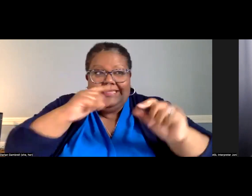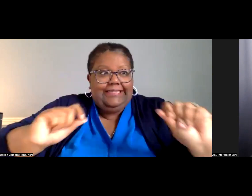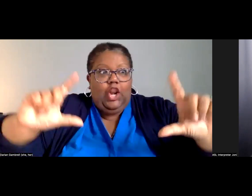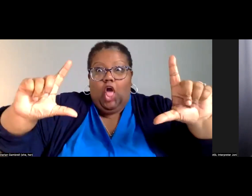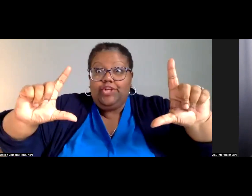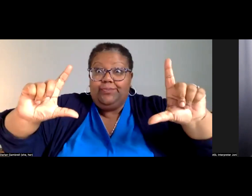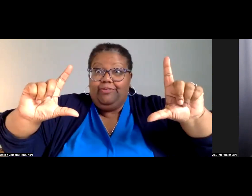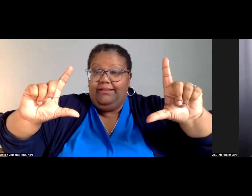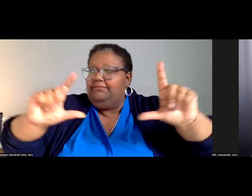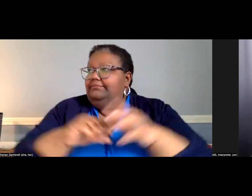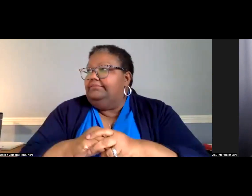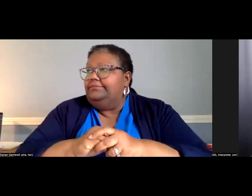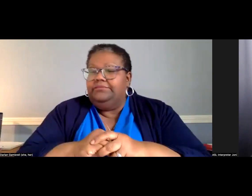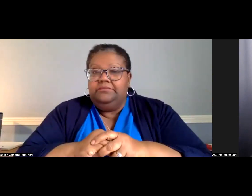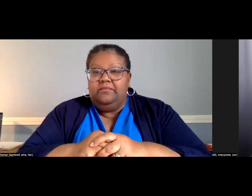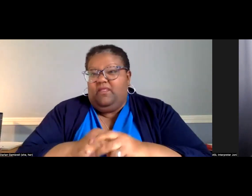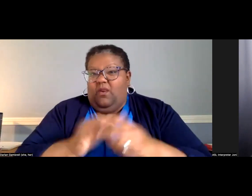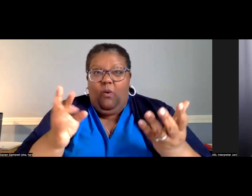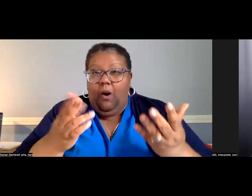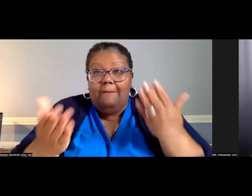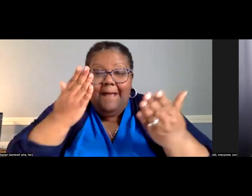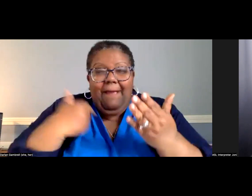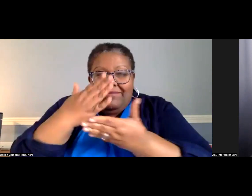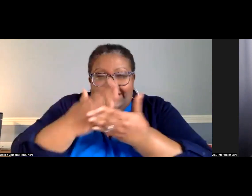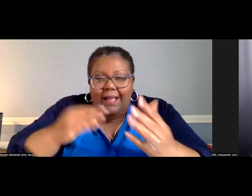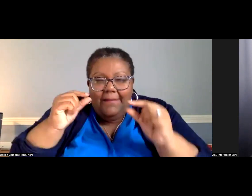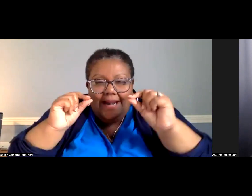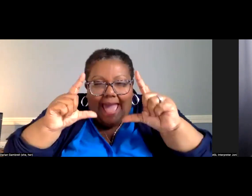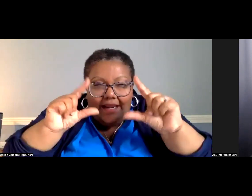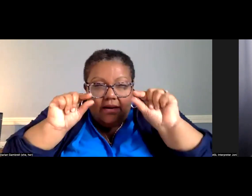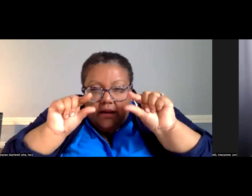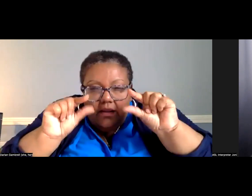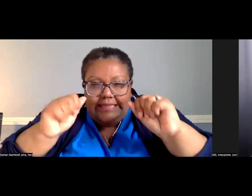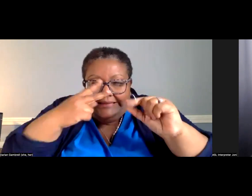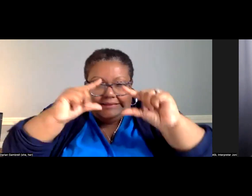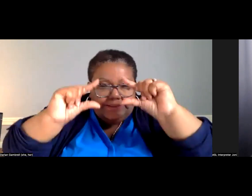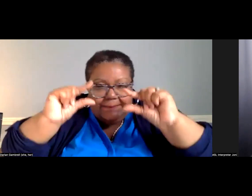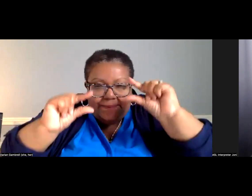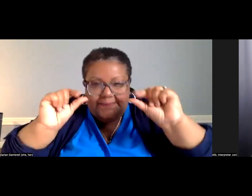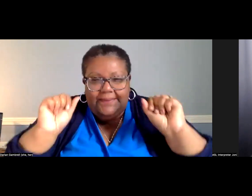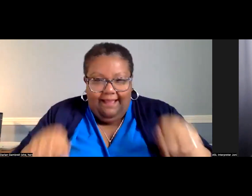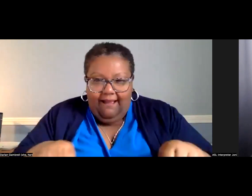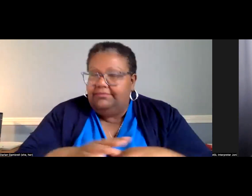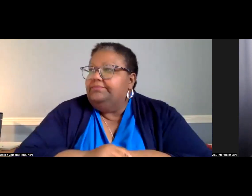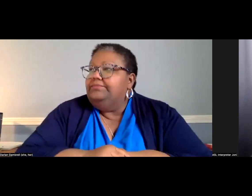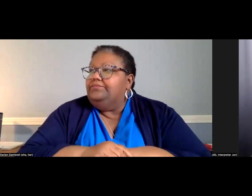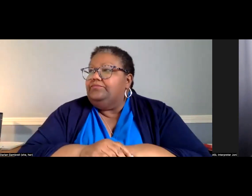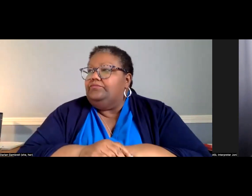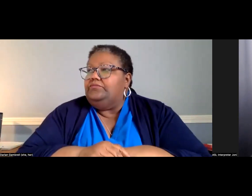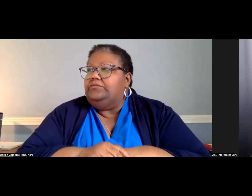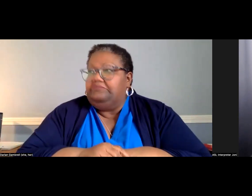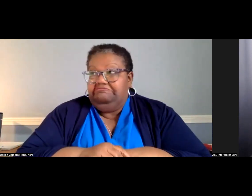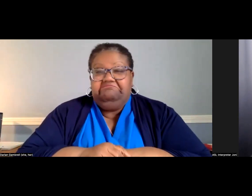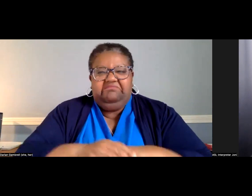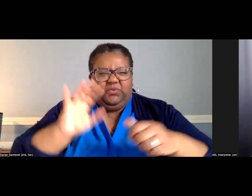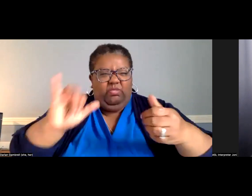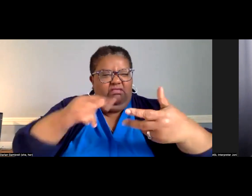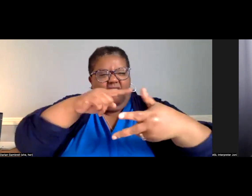blind person may also be able to access large print visually or maybe able to access things